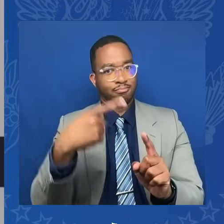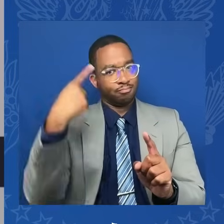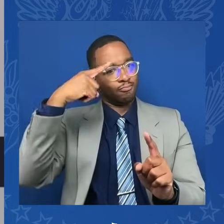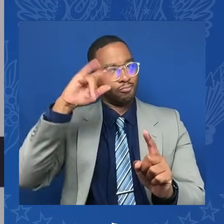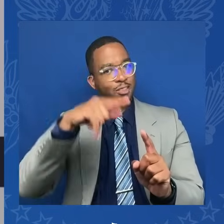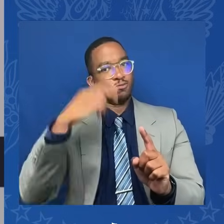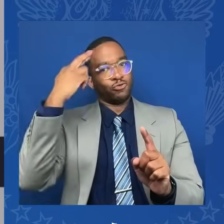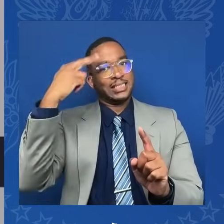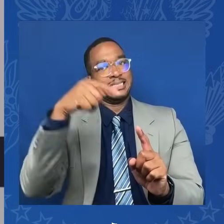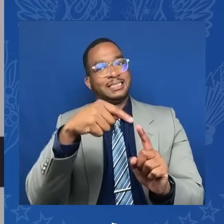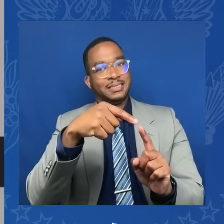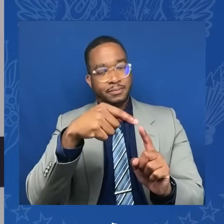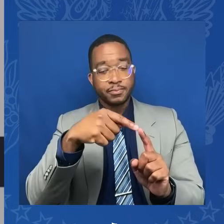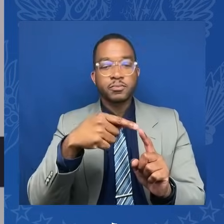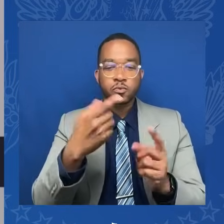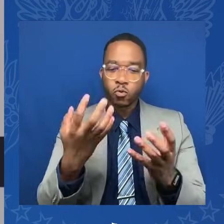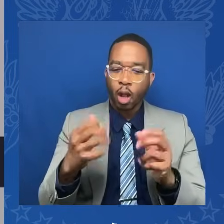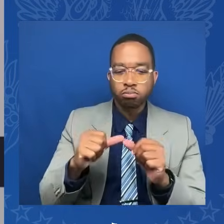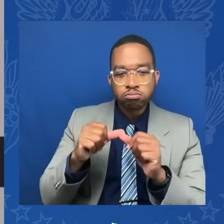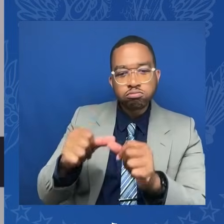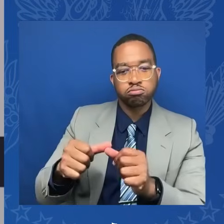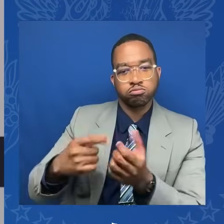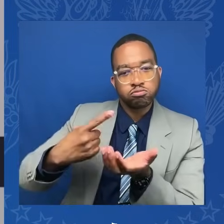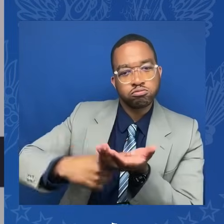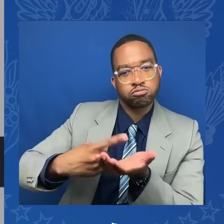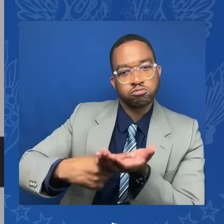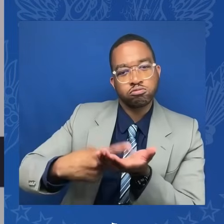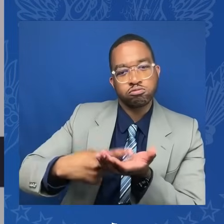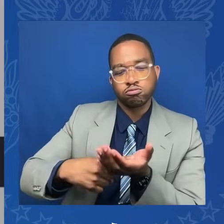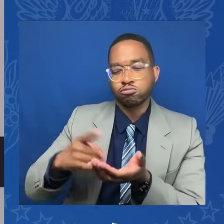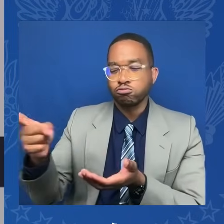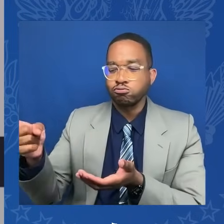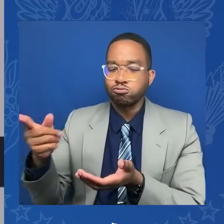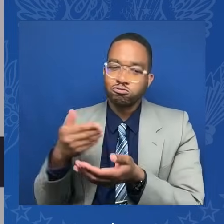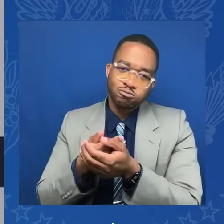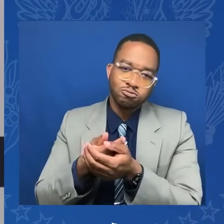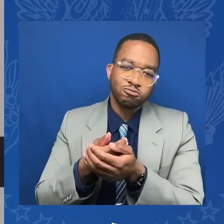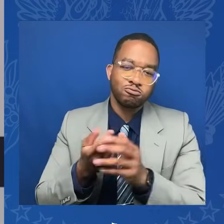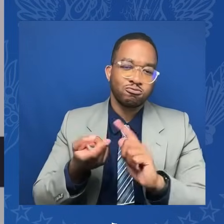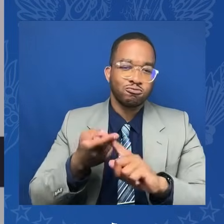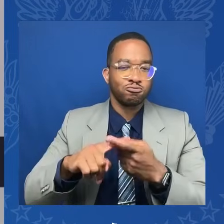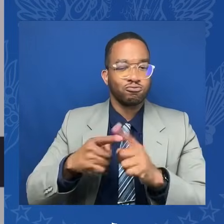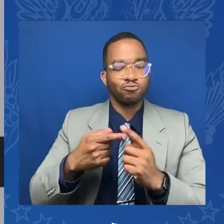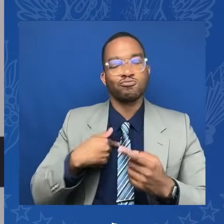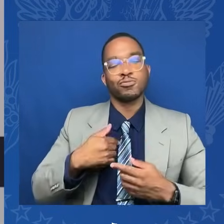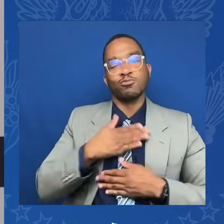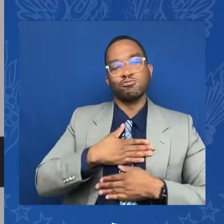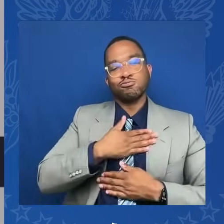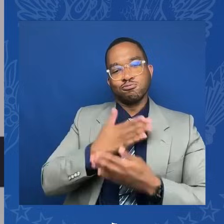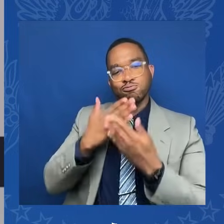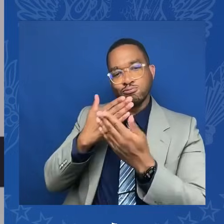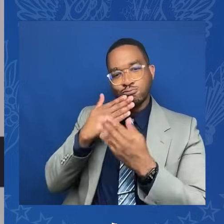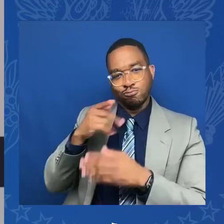You've become a good friend, and I really appreciate your -- your cooperation and your insights. Thank you, thank you, thank you.